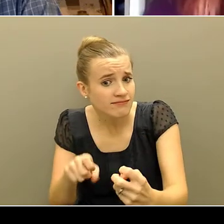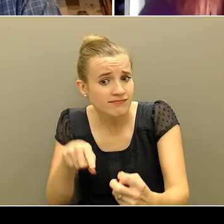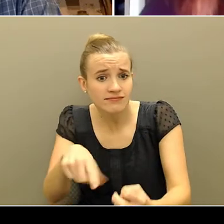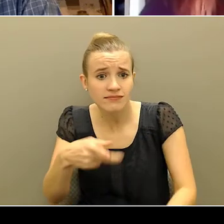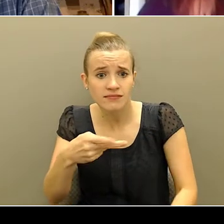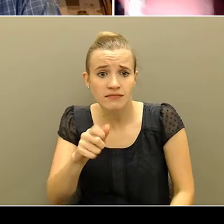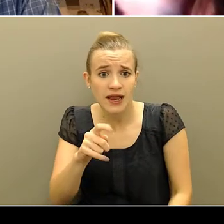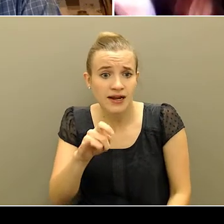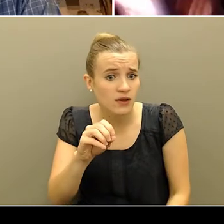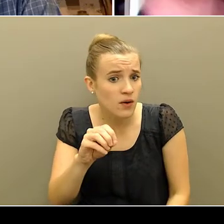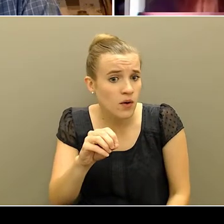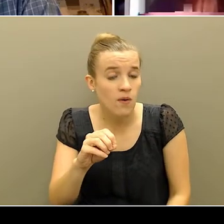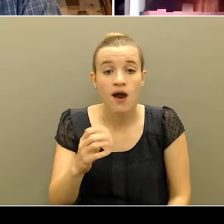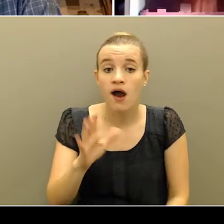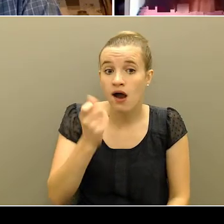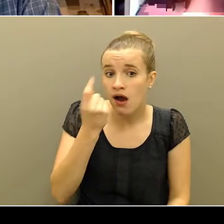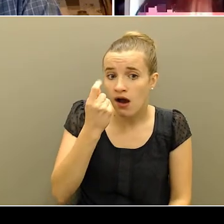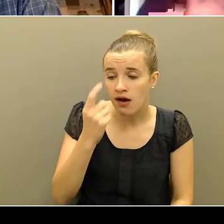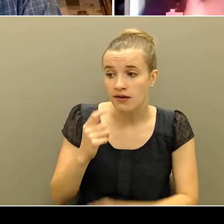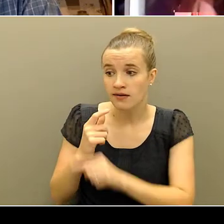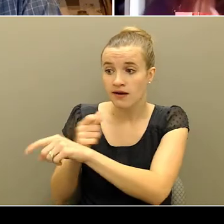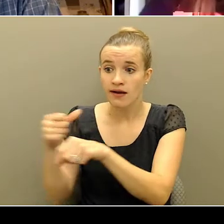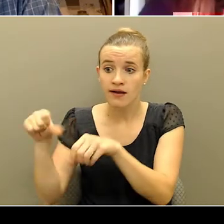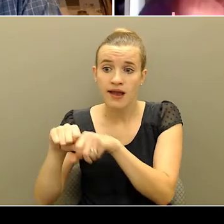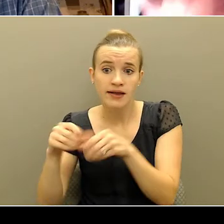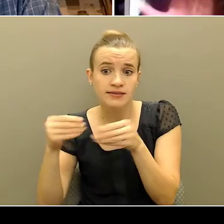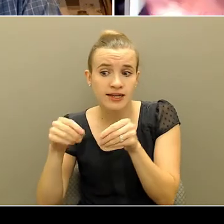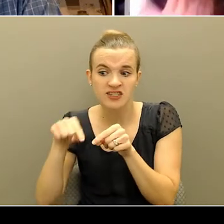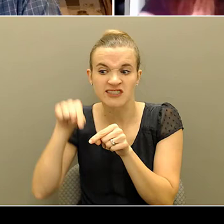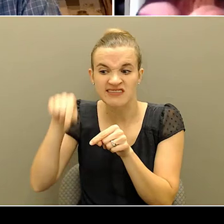restroom. You know, that's, that's a way of kind of still being inclusive, you